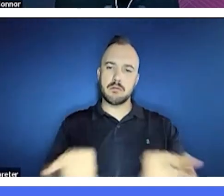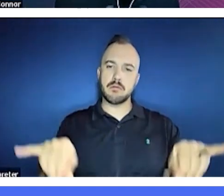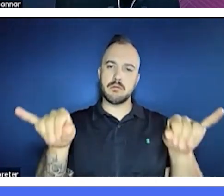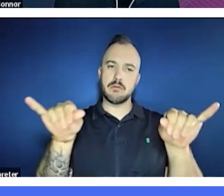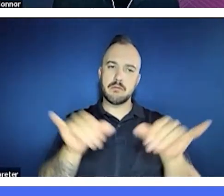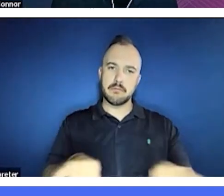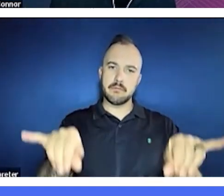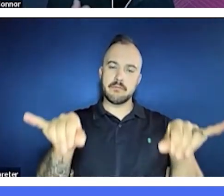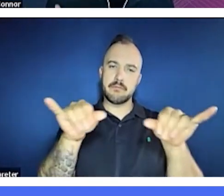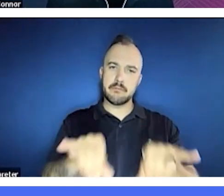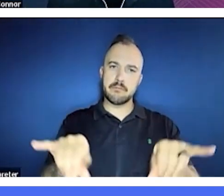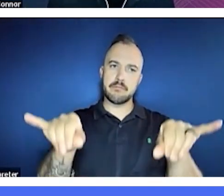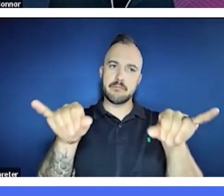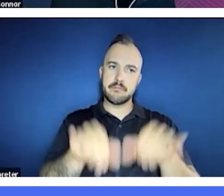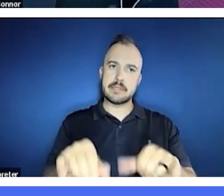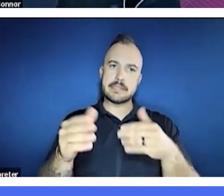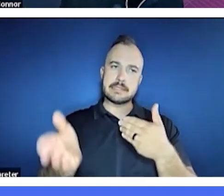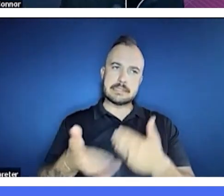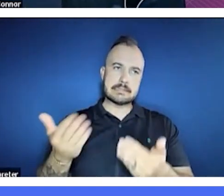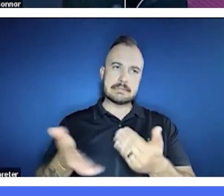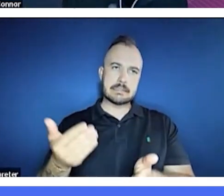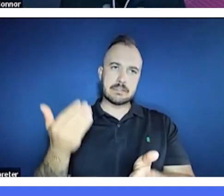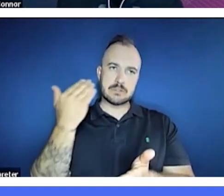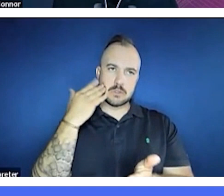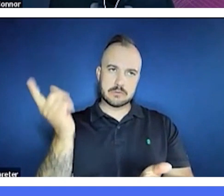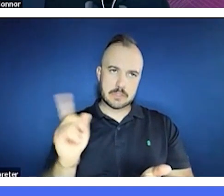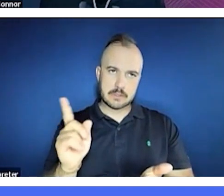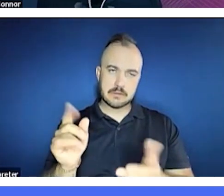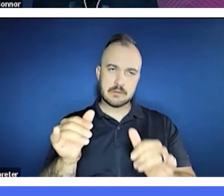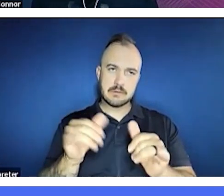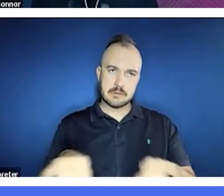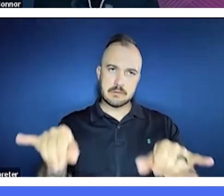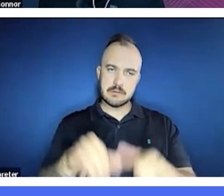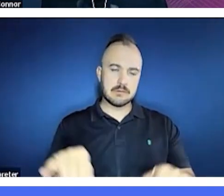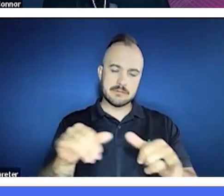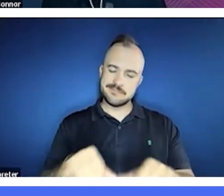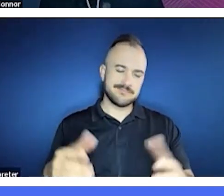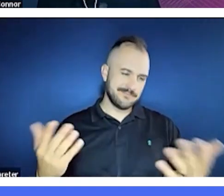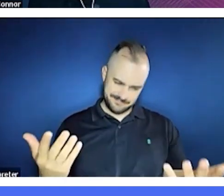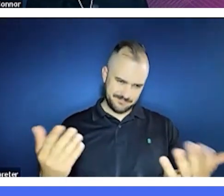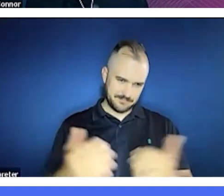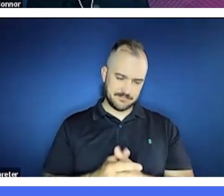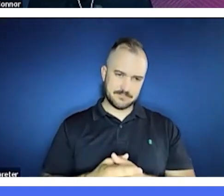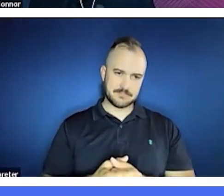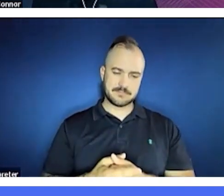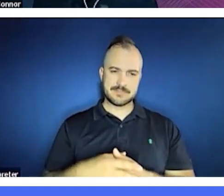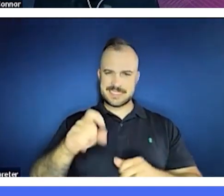Because it's easy and because I know where it is and I know that I can do it in 15 minutes, I would like to have something more interesting for dinner.